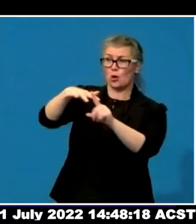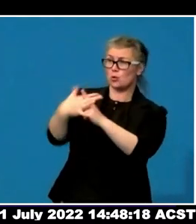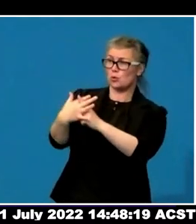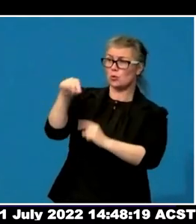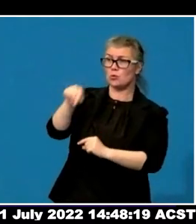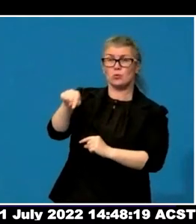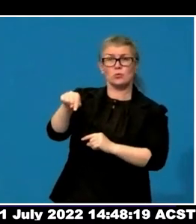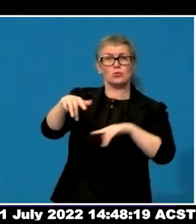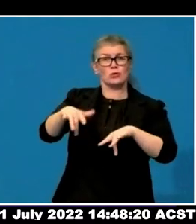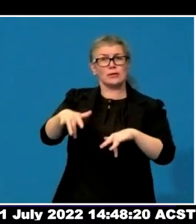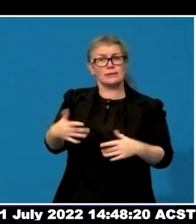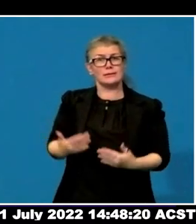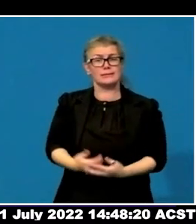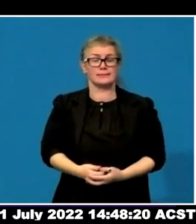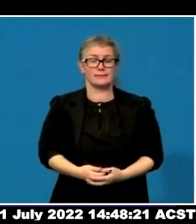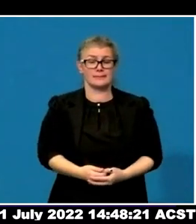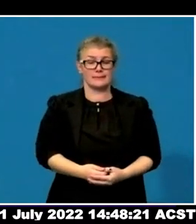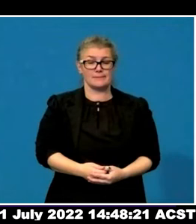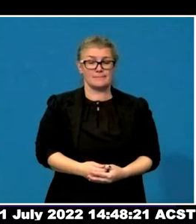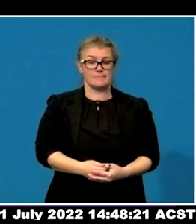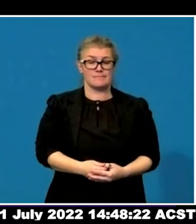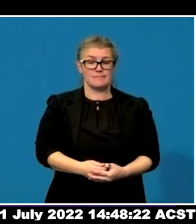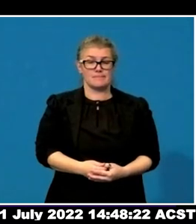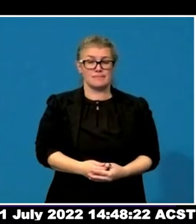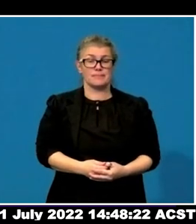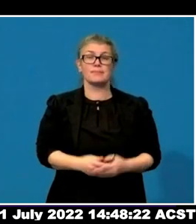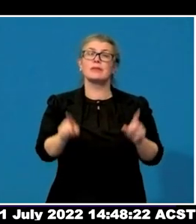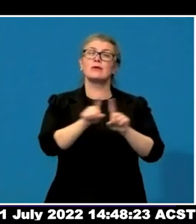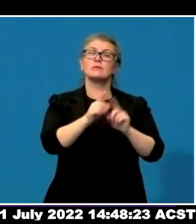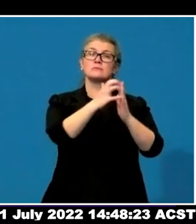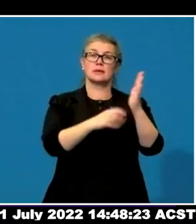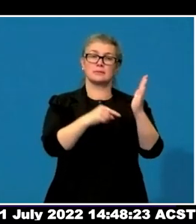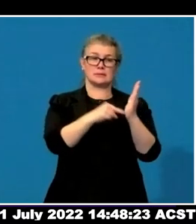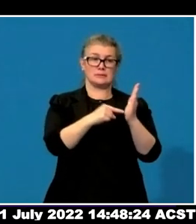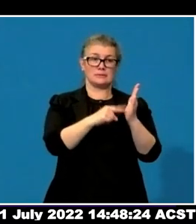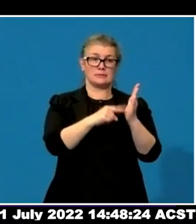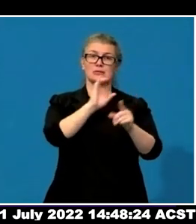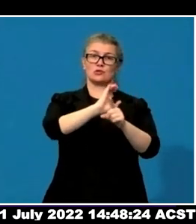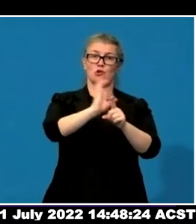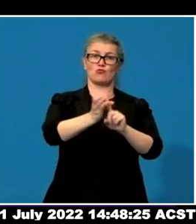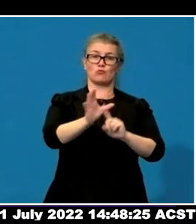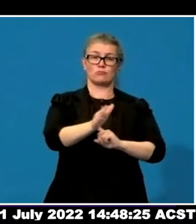There is also, in your statement, the question of cultural competency. Yes, definitely.